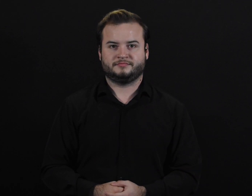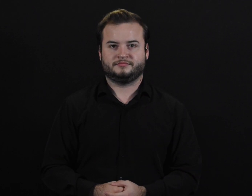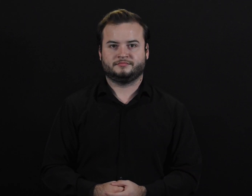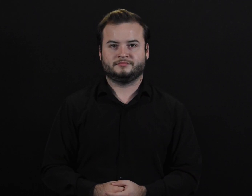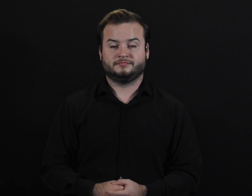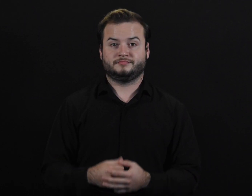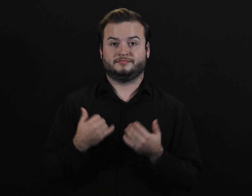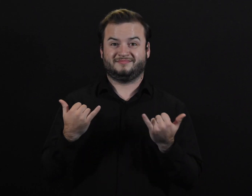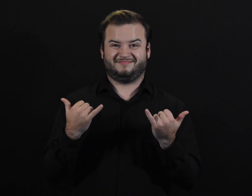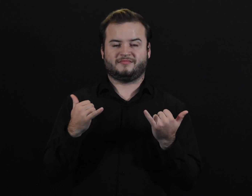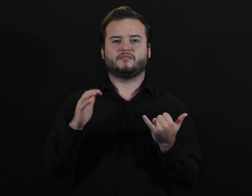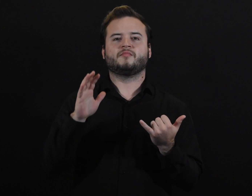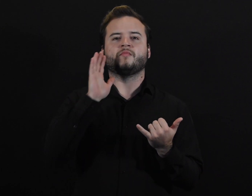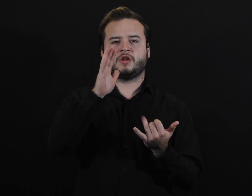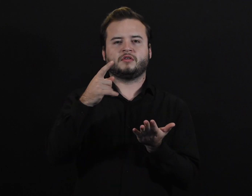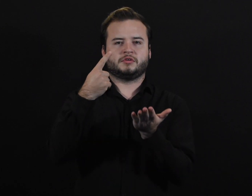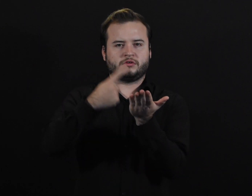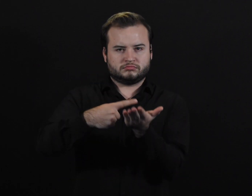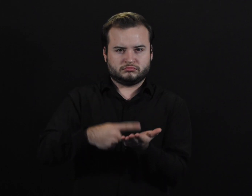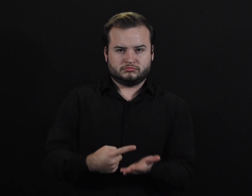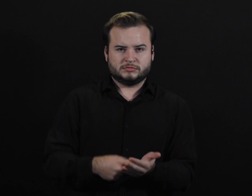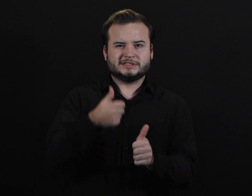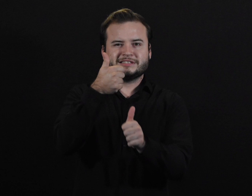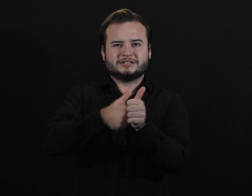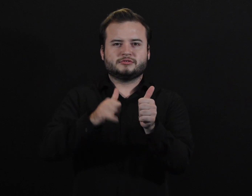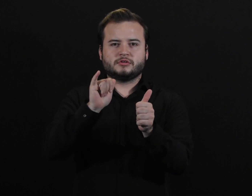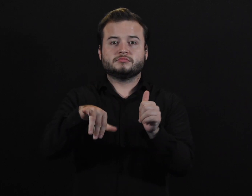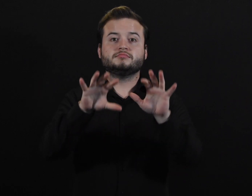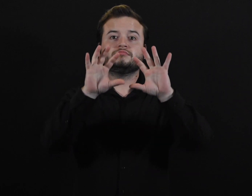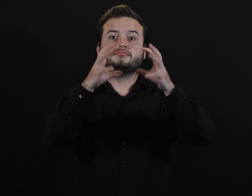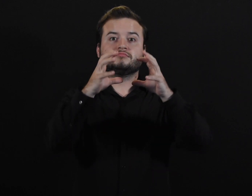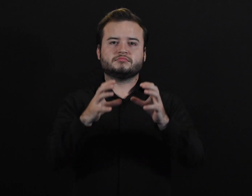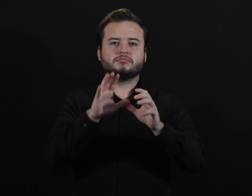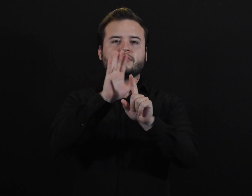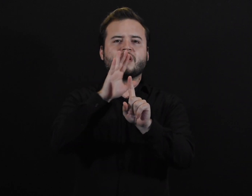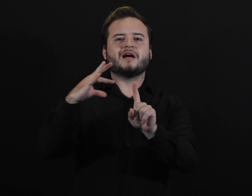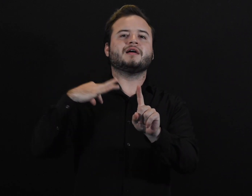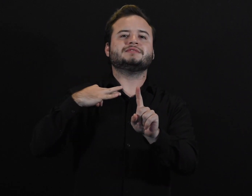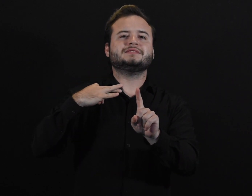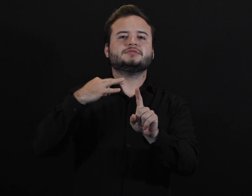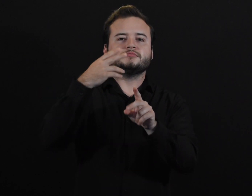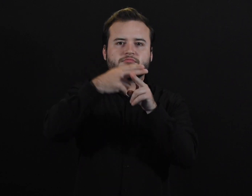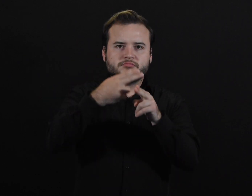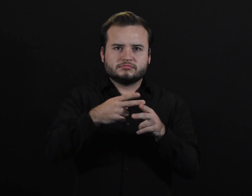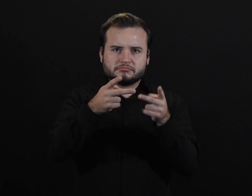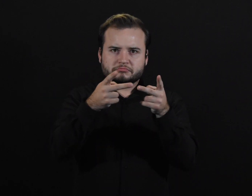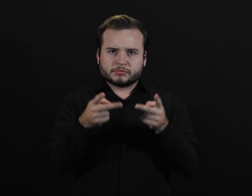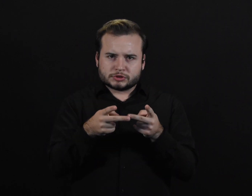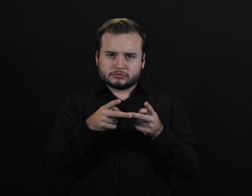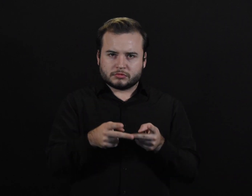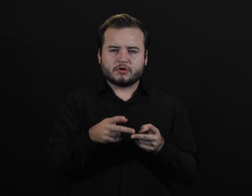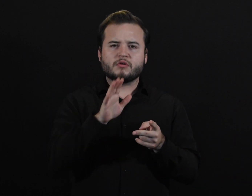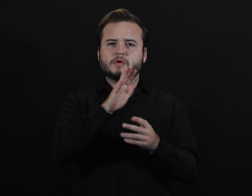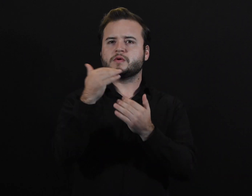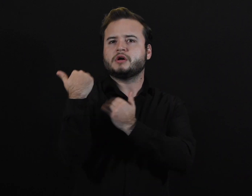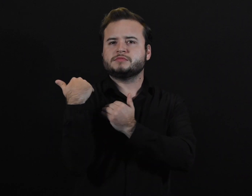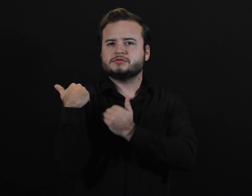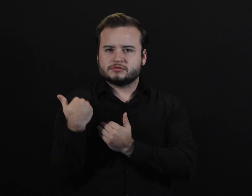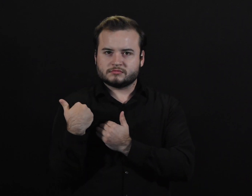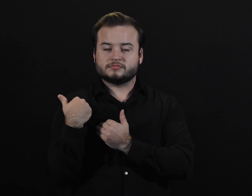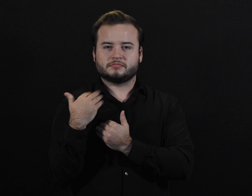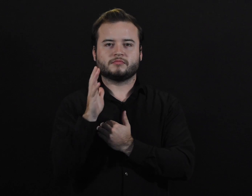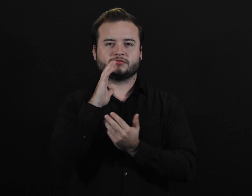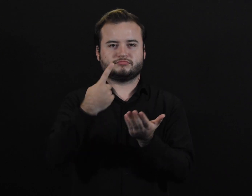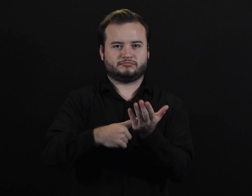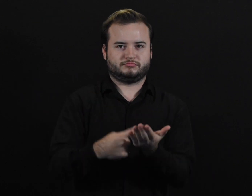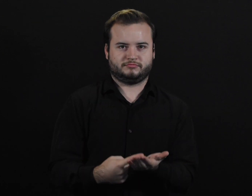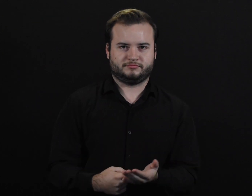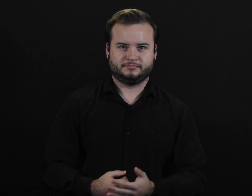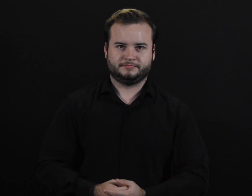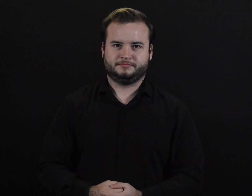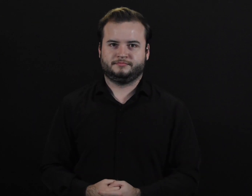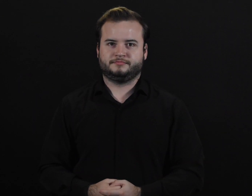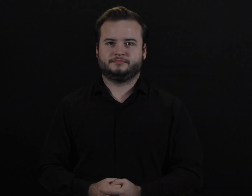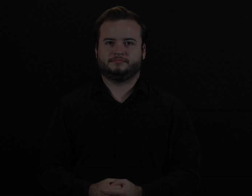We will discuss the roles and responsibilities for each of those candidates.